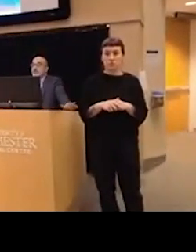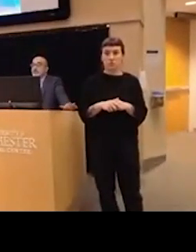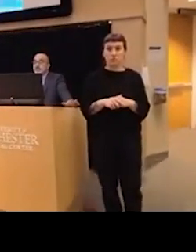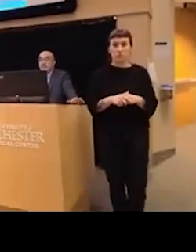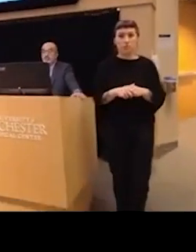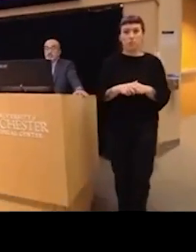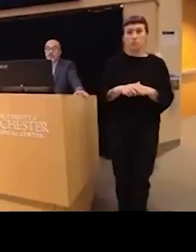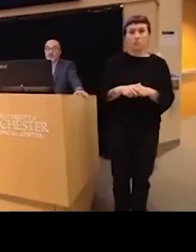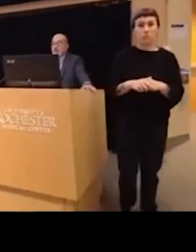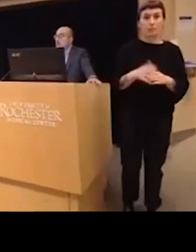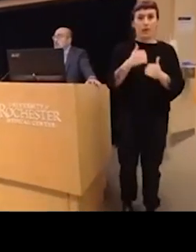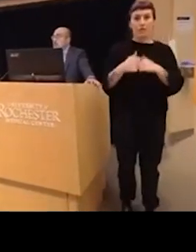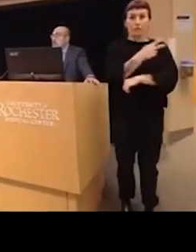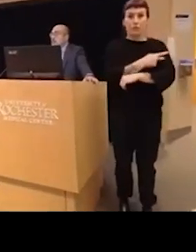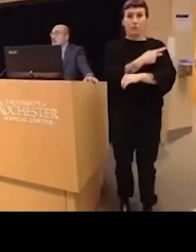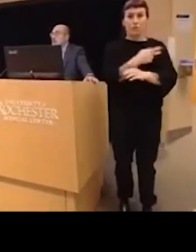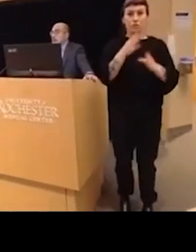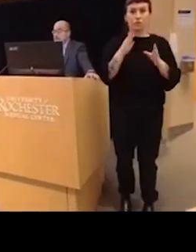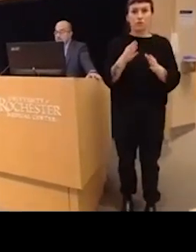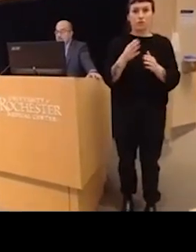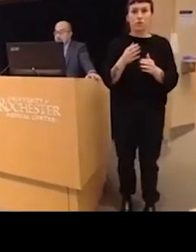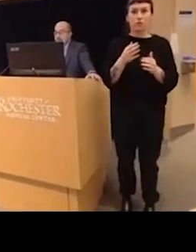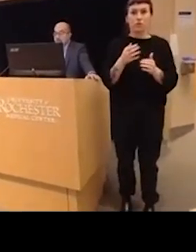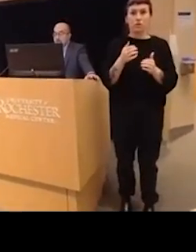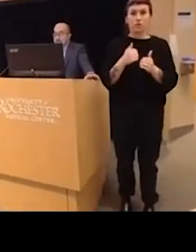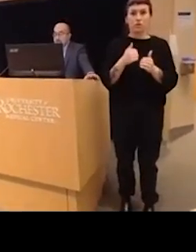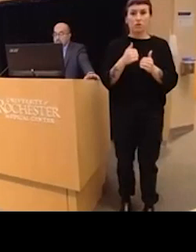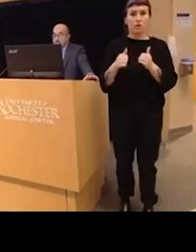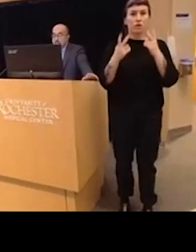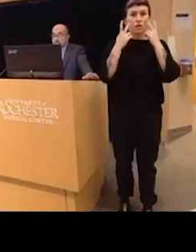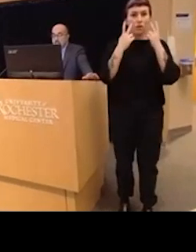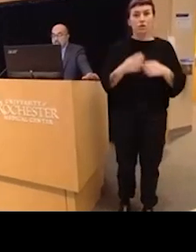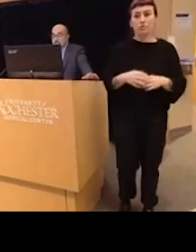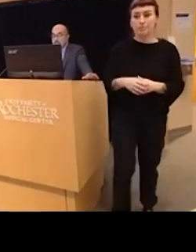every visit at UPMC in our paint clinics um has to have in their assessment plan some discussion of